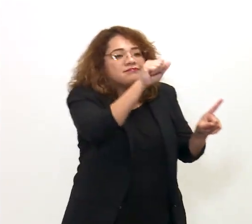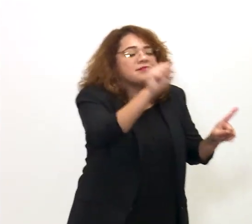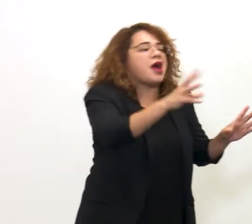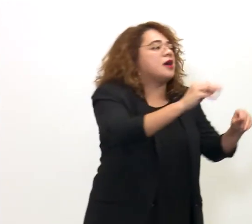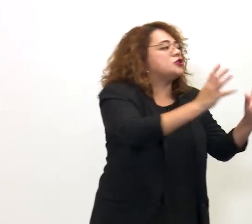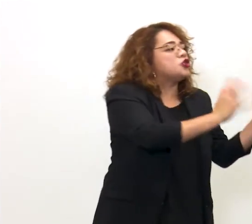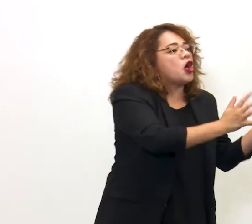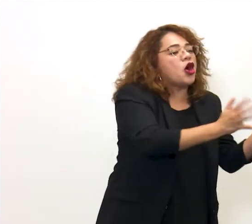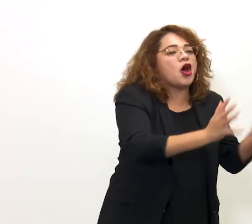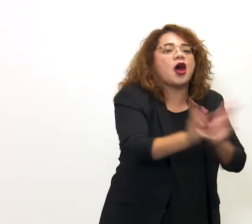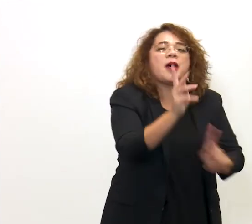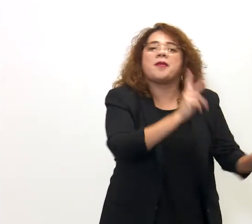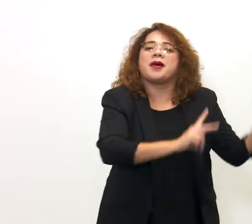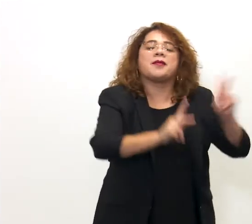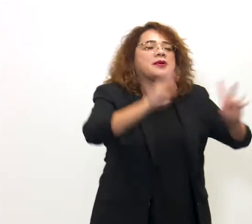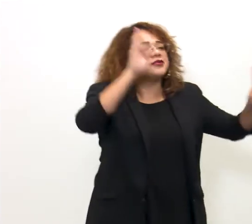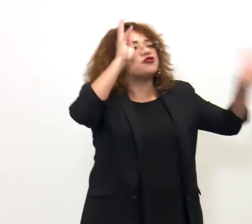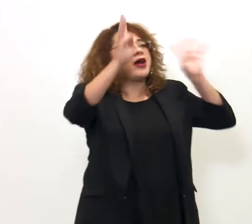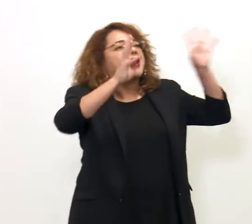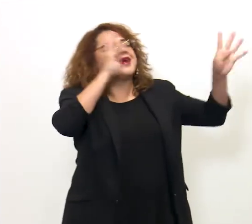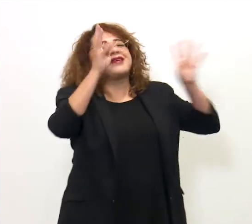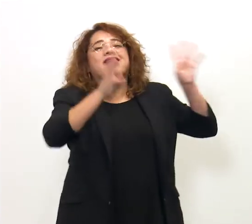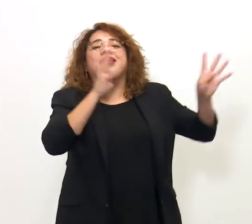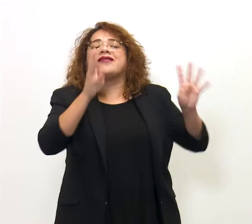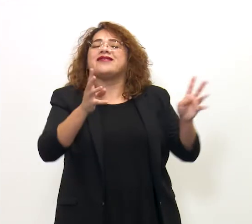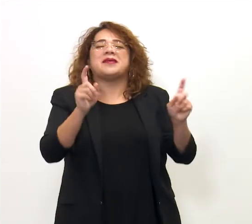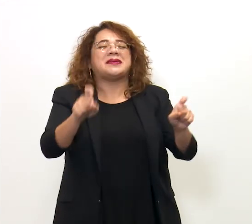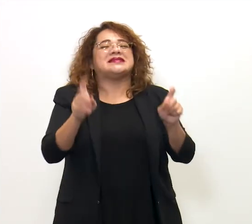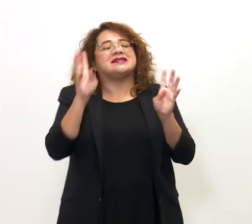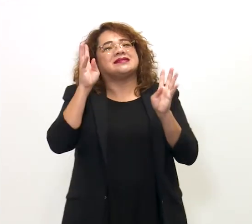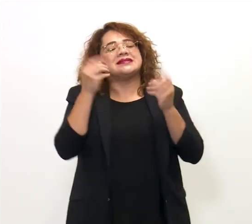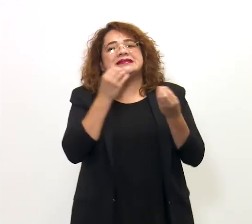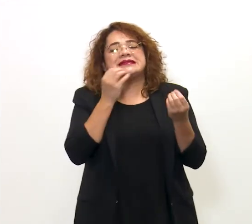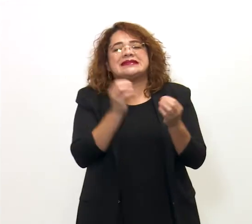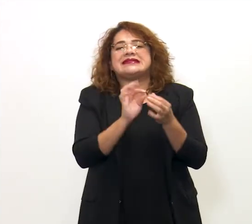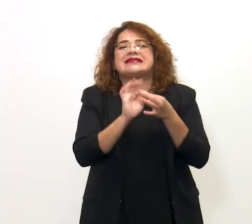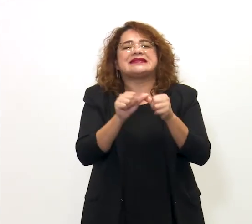but we're gonna have to get even more creative than that and and I think for me the one question